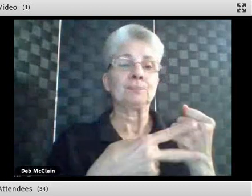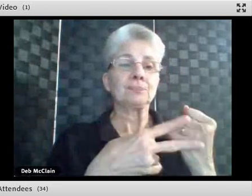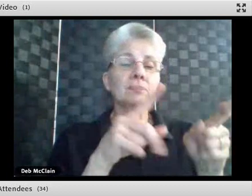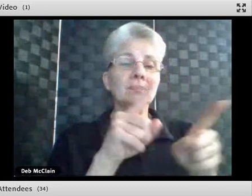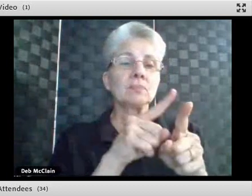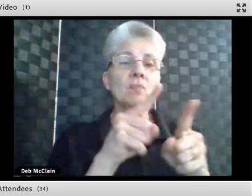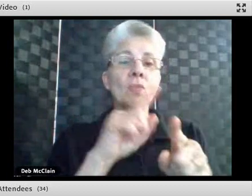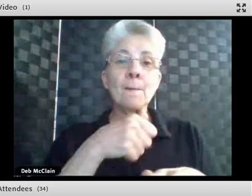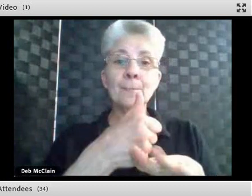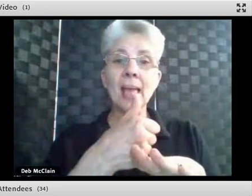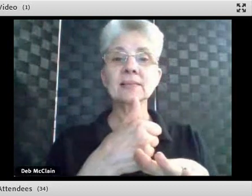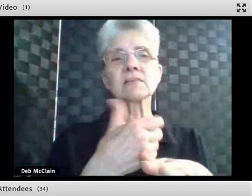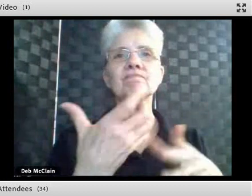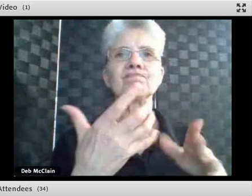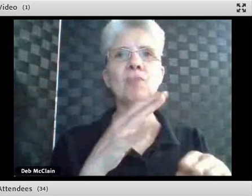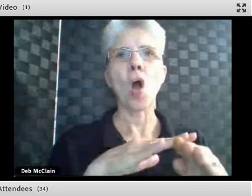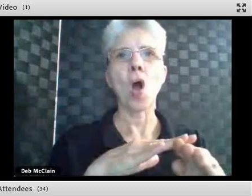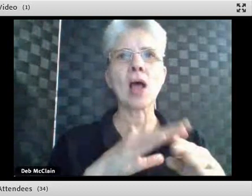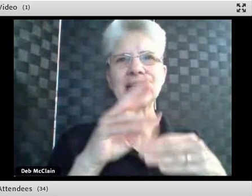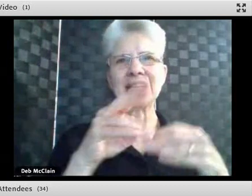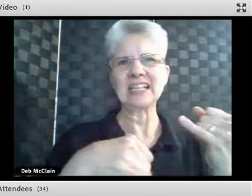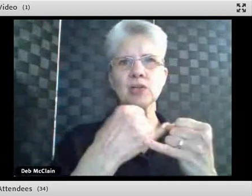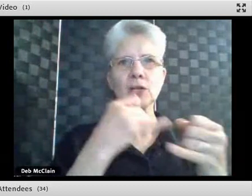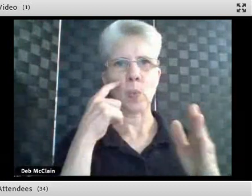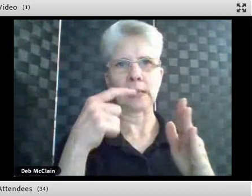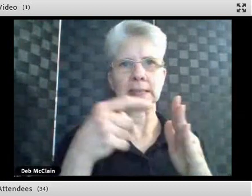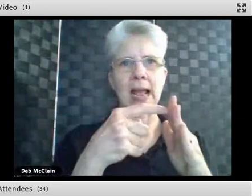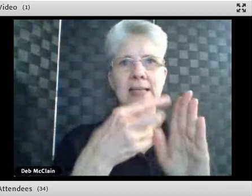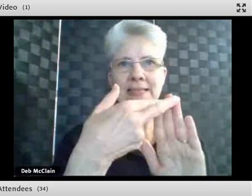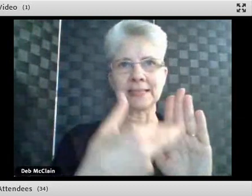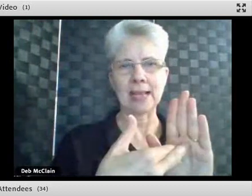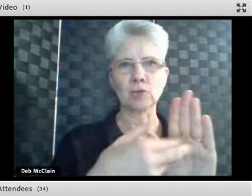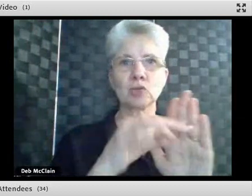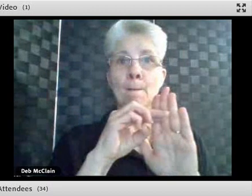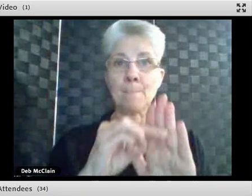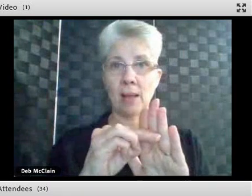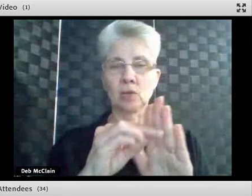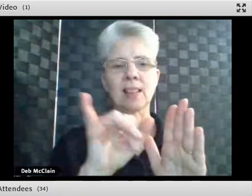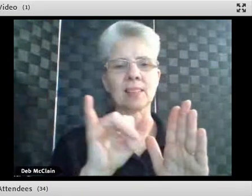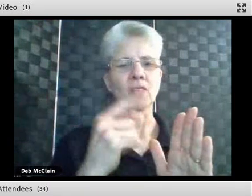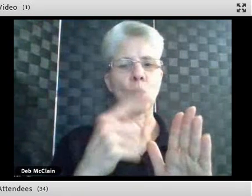is based on internationally recognized standards and models, such as the one pictured here.